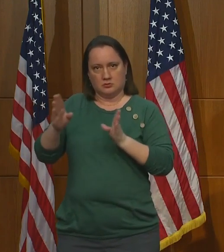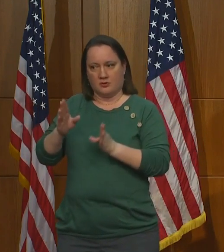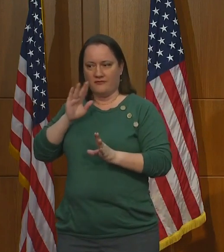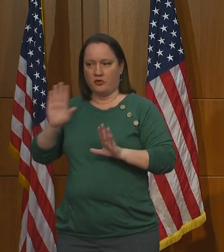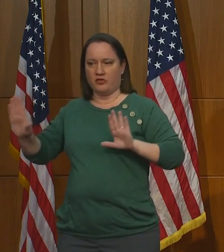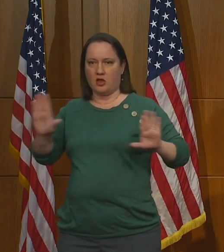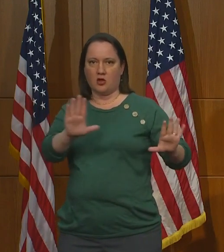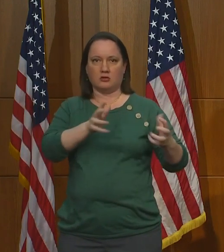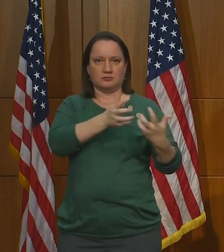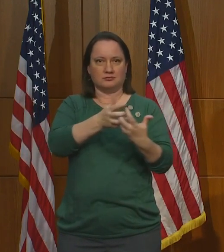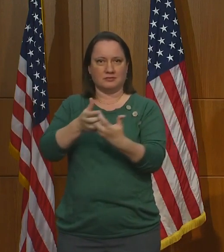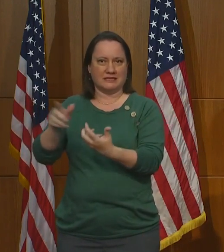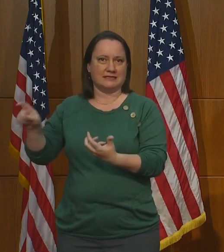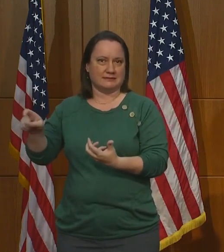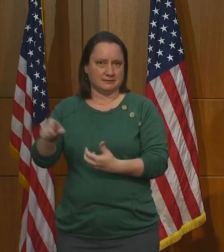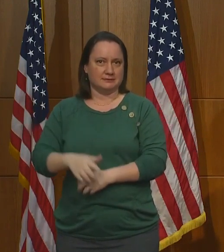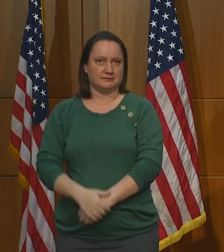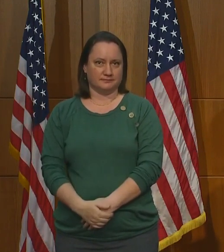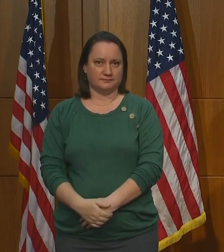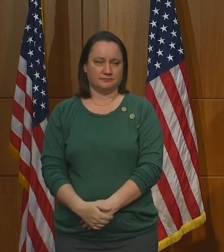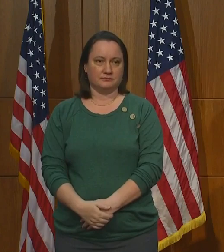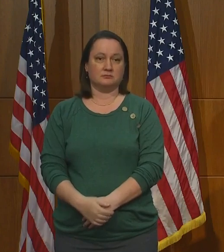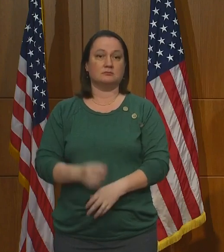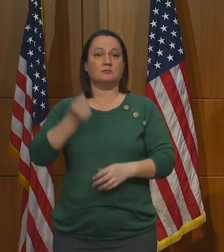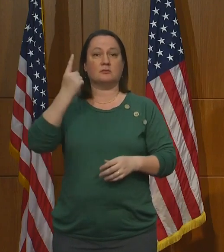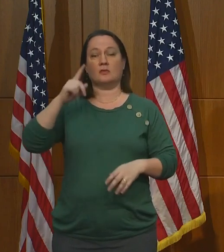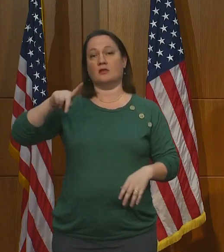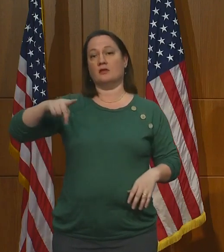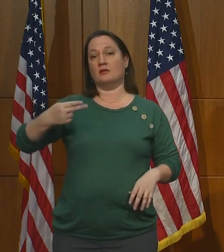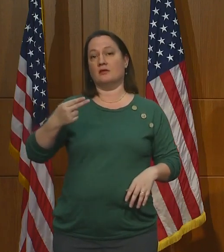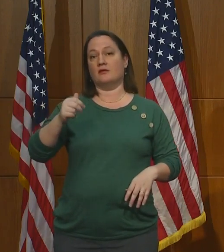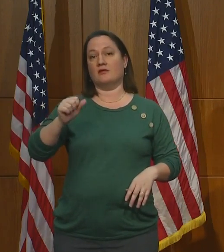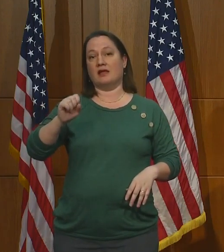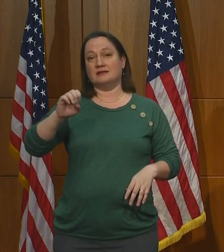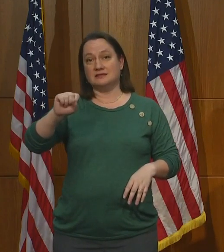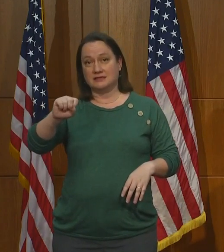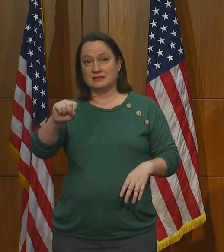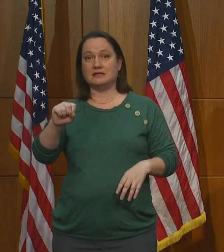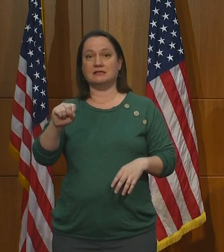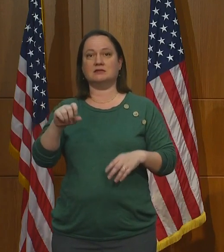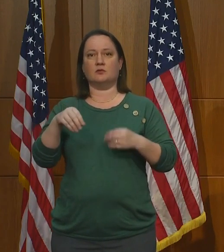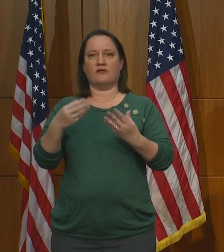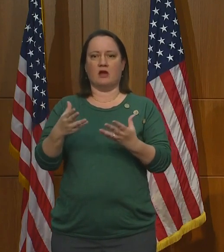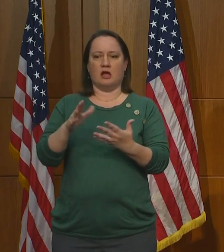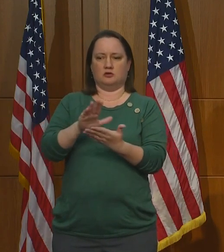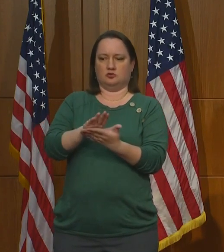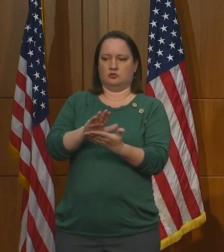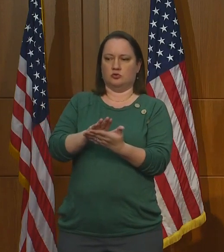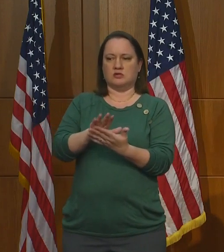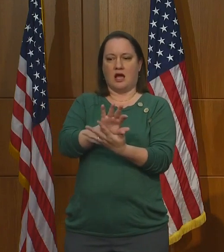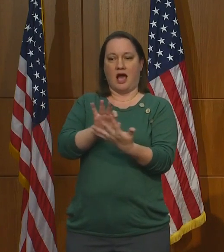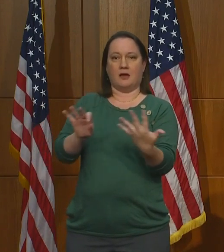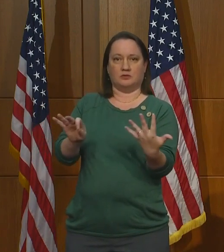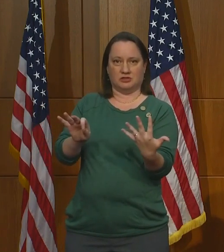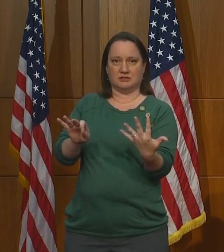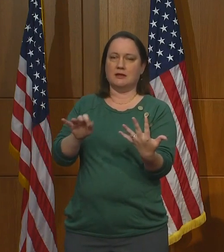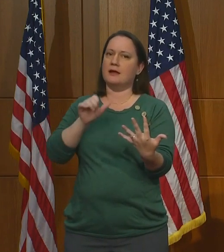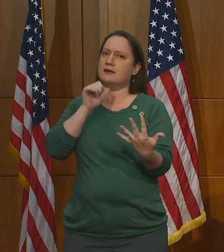TO RESPOND TO THE NEEDS OF ITS OWN LOCALITIES. I WANT TO BE CLEAR THAT THESE FACES PROVIDE